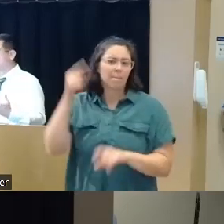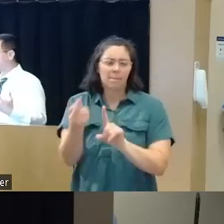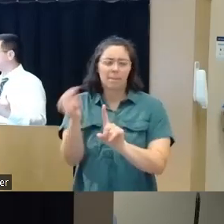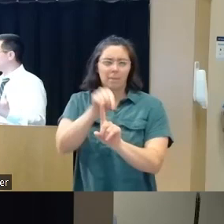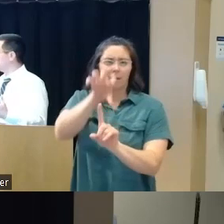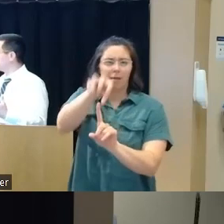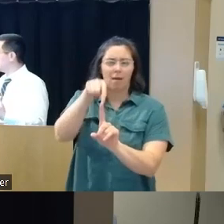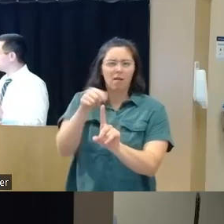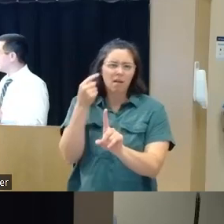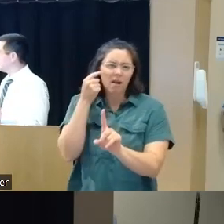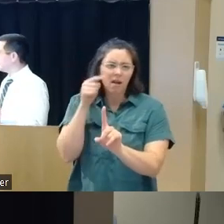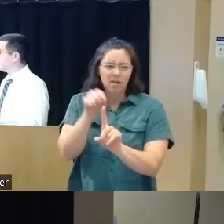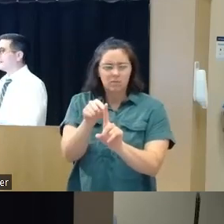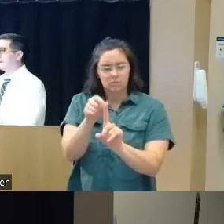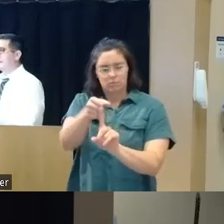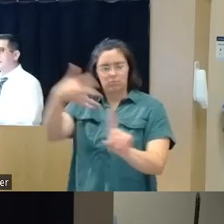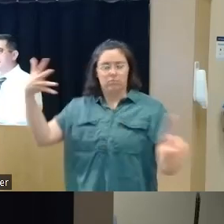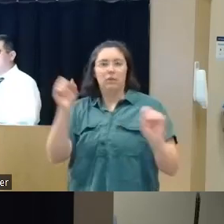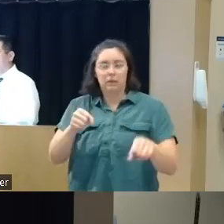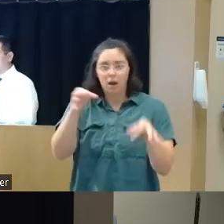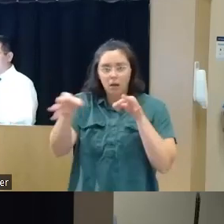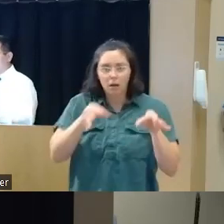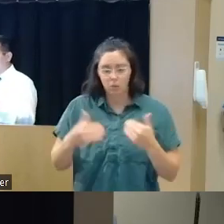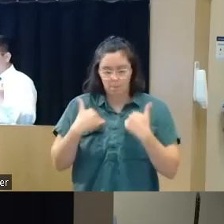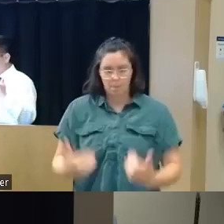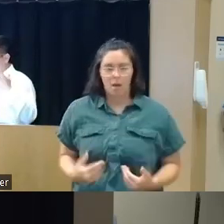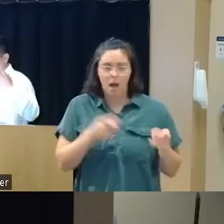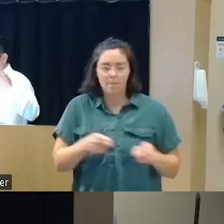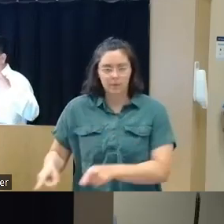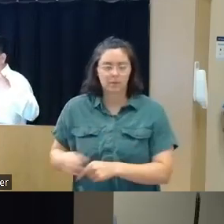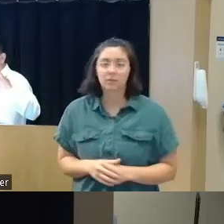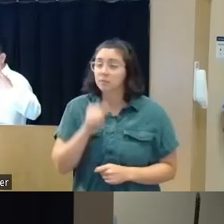the eye can tell us so much about what's happening in the body it's not just telling us about the